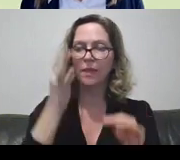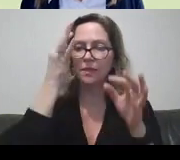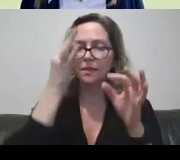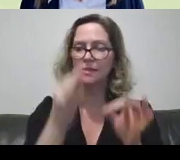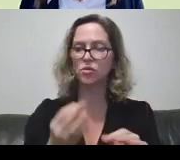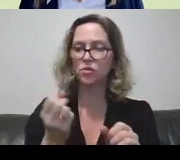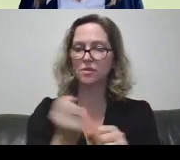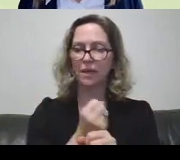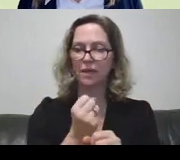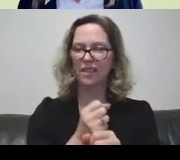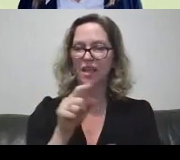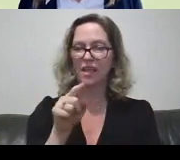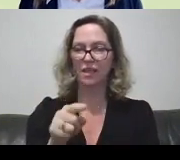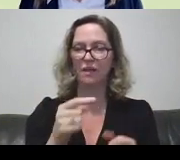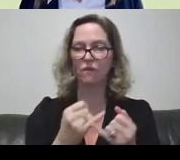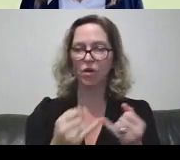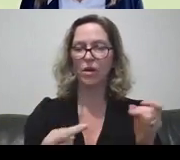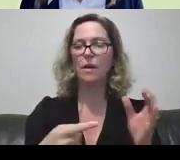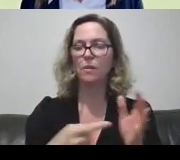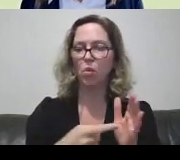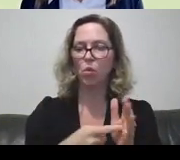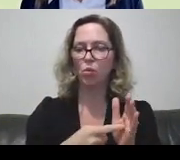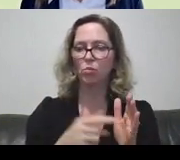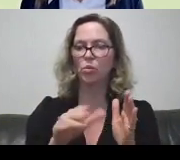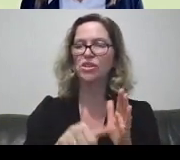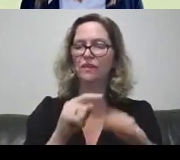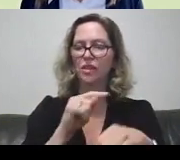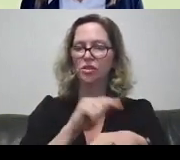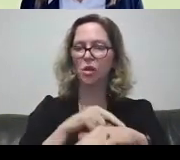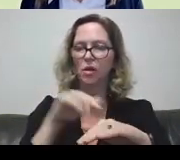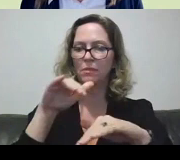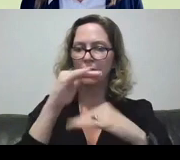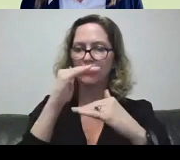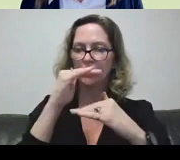because you need to action that within a time frame so be clear on